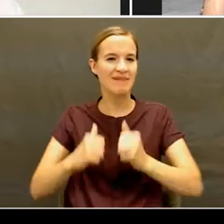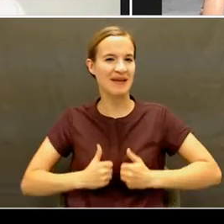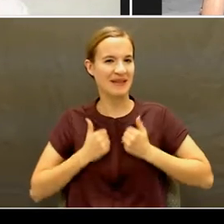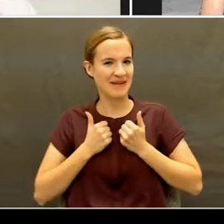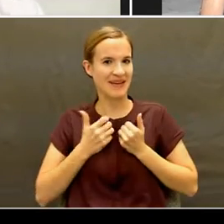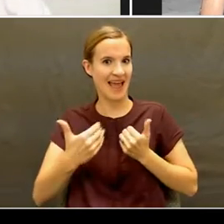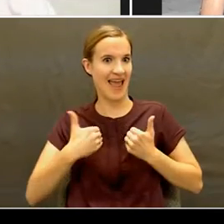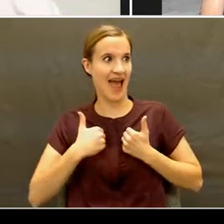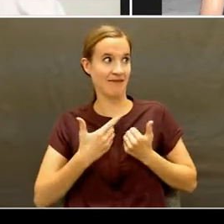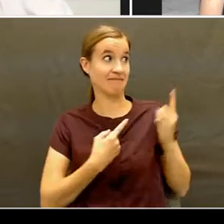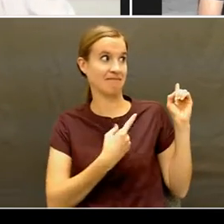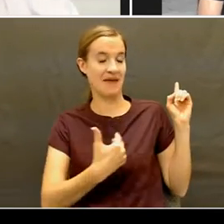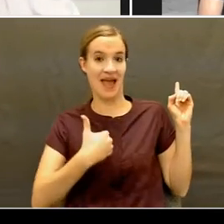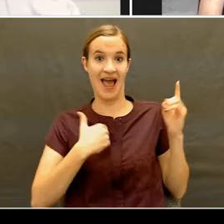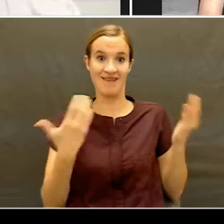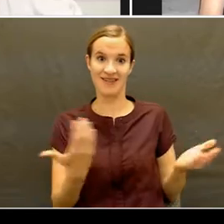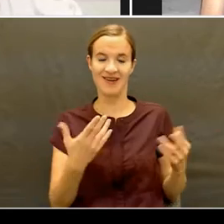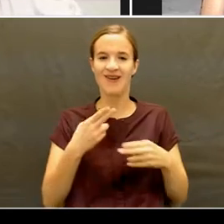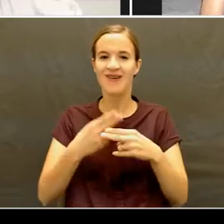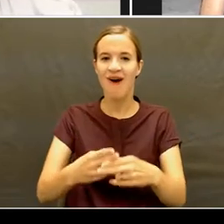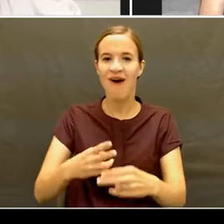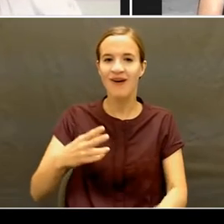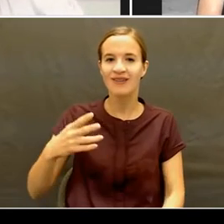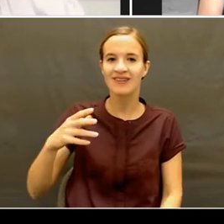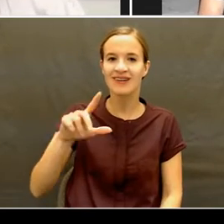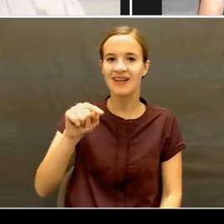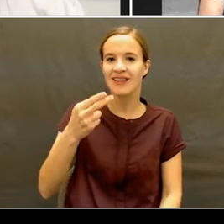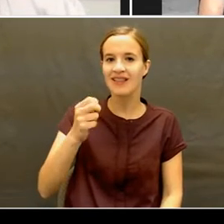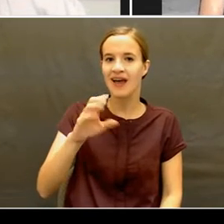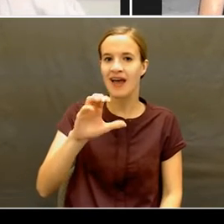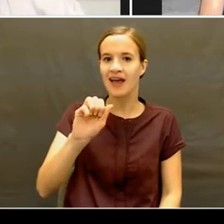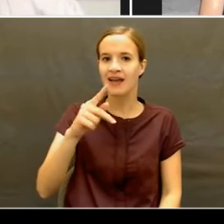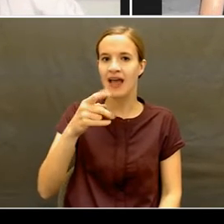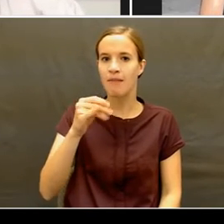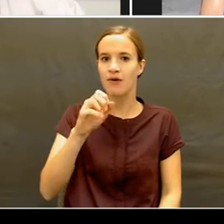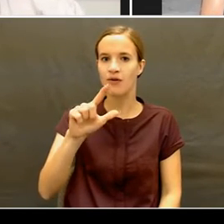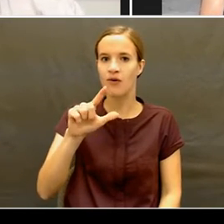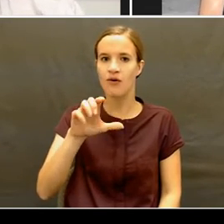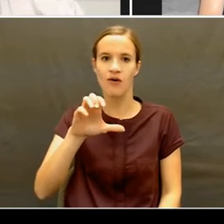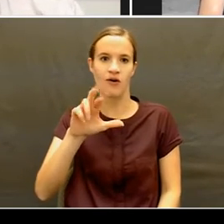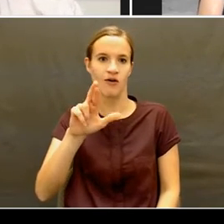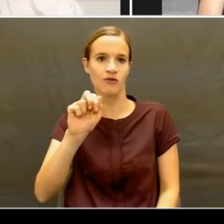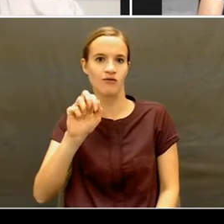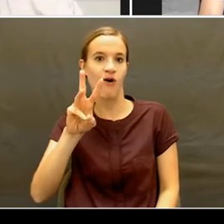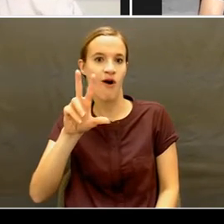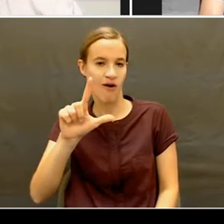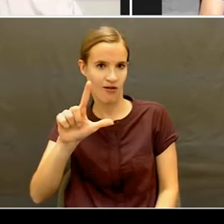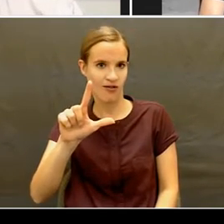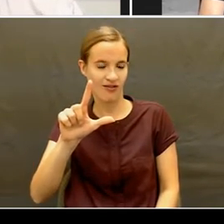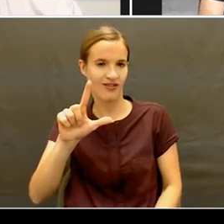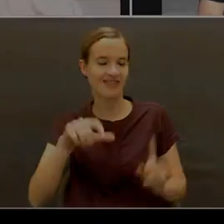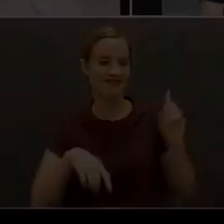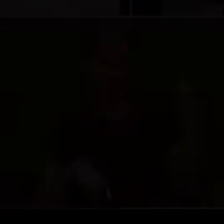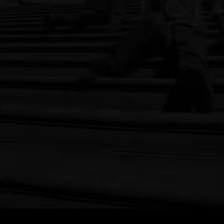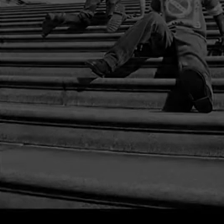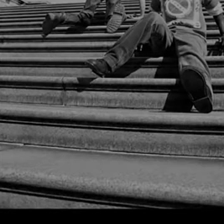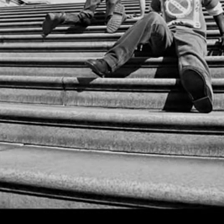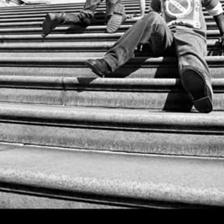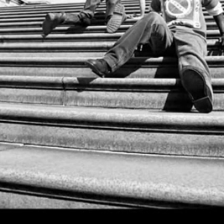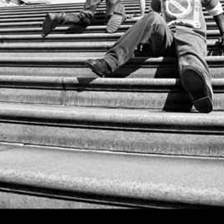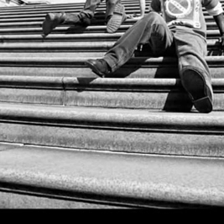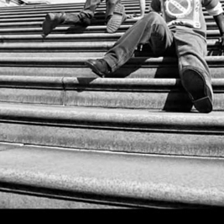you would see that it's in our conference room and it's often called the Capitol Crawl. And it's